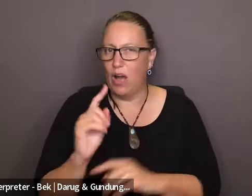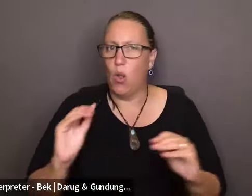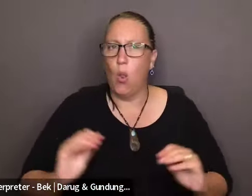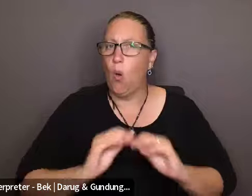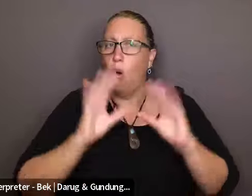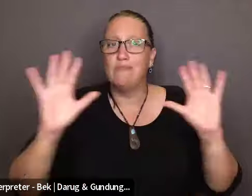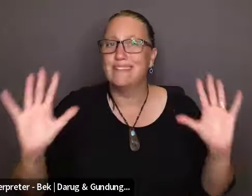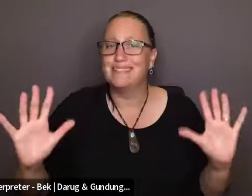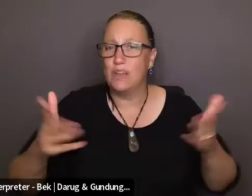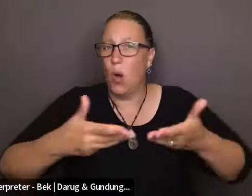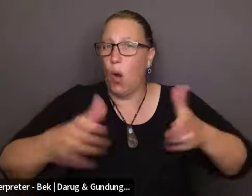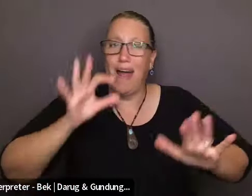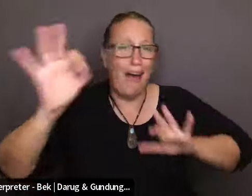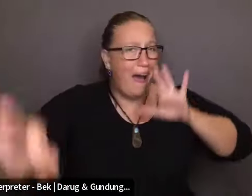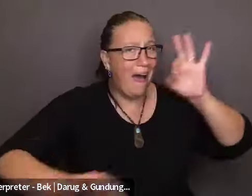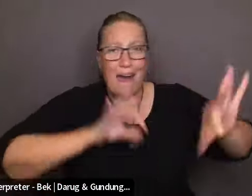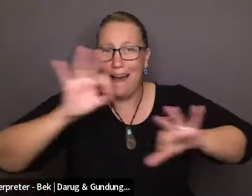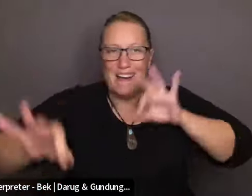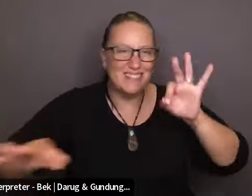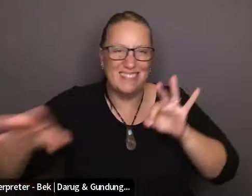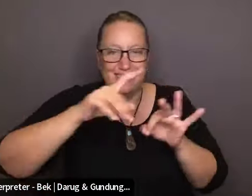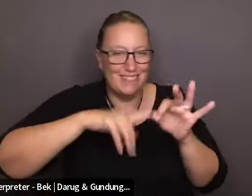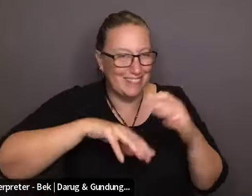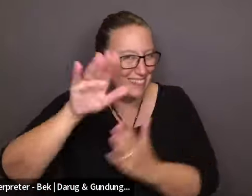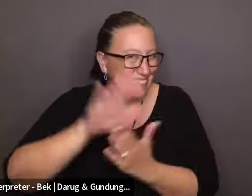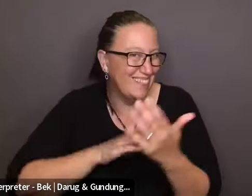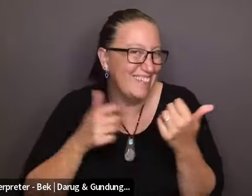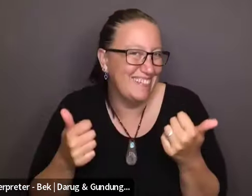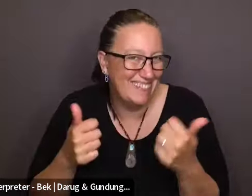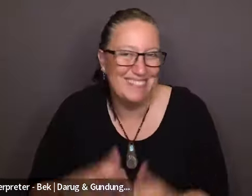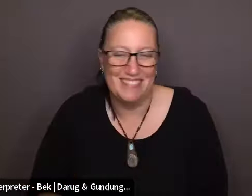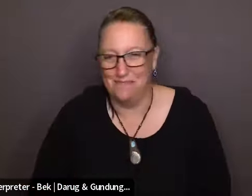we've got 10 minutes left - to check with the team. I that you would like answered. SUE: No, we've got a